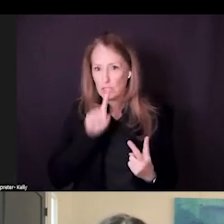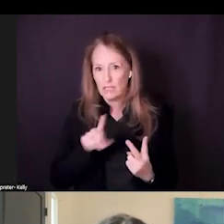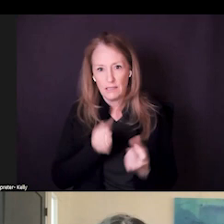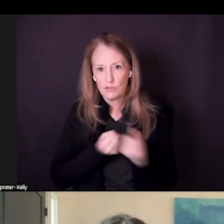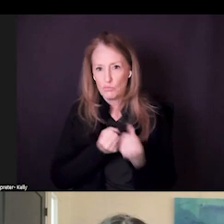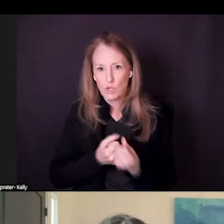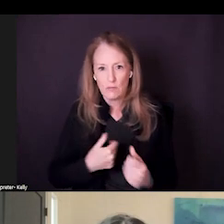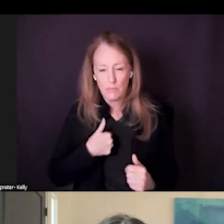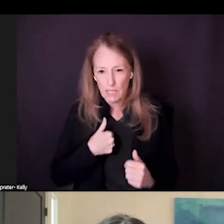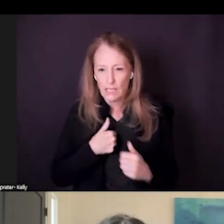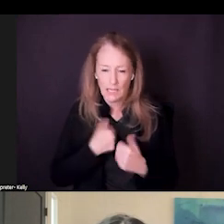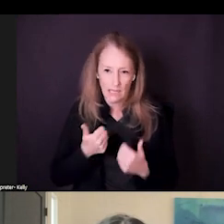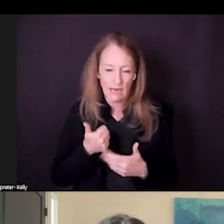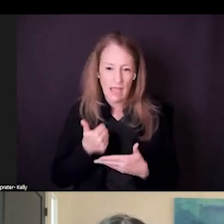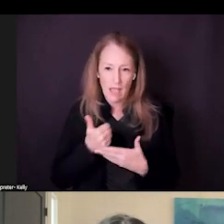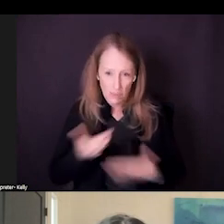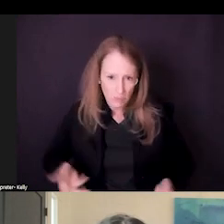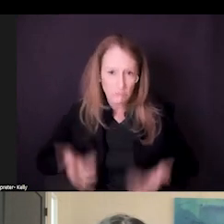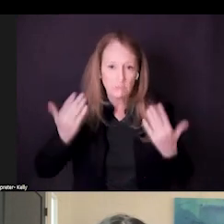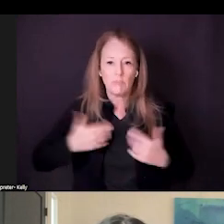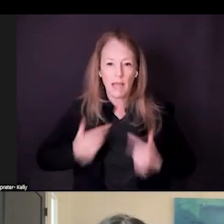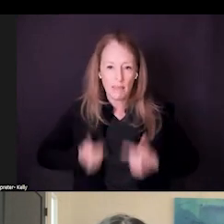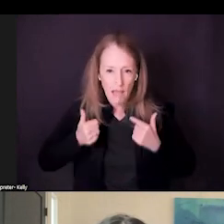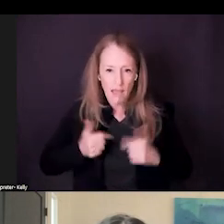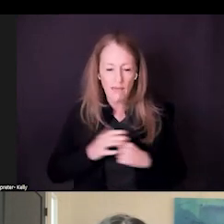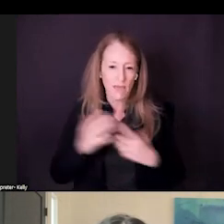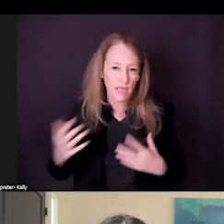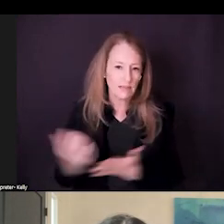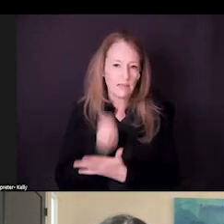MY LIFE AND REGAINING MY HEALTH EMOTIONALLY AND PHYSICALLY.